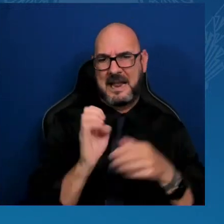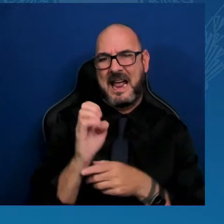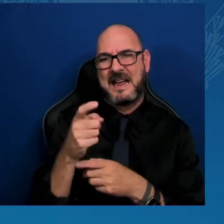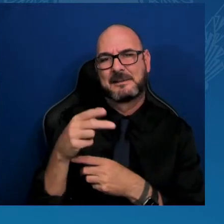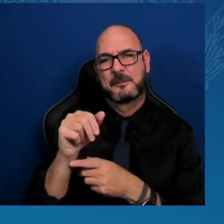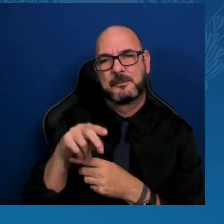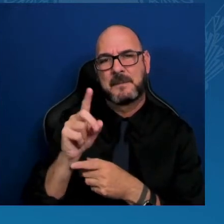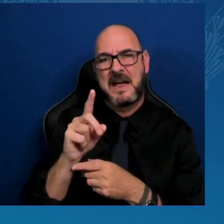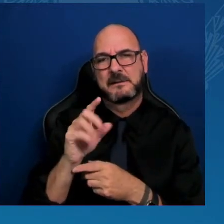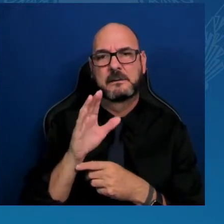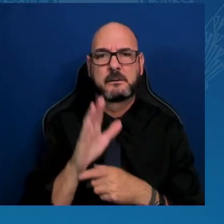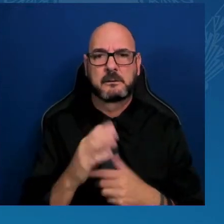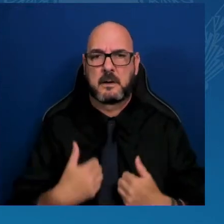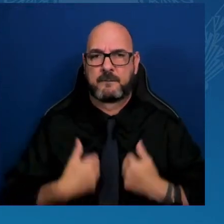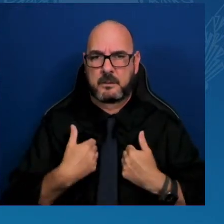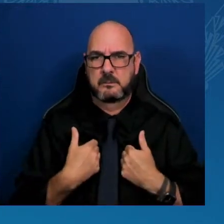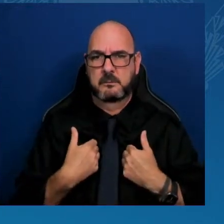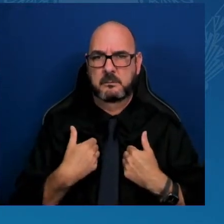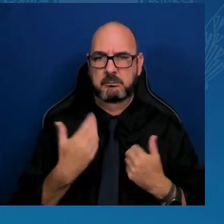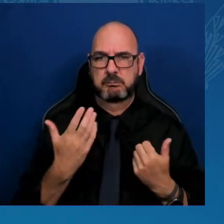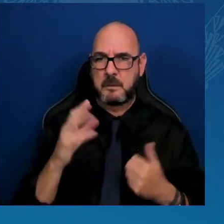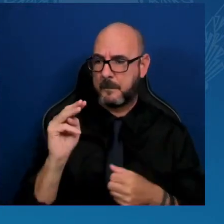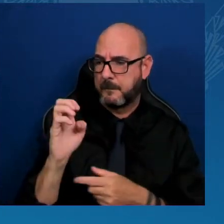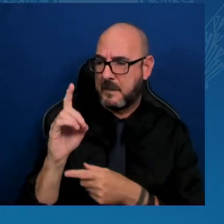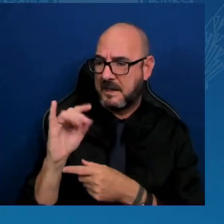and increased coverage from 3 states to now